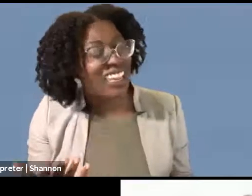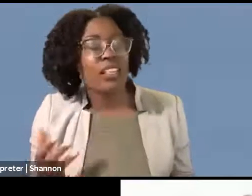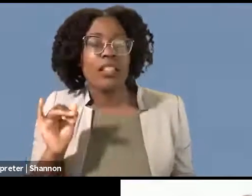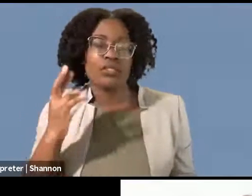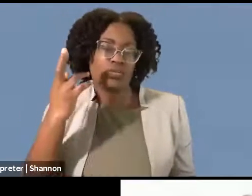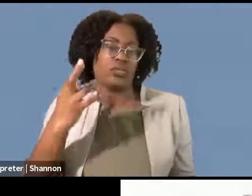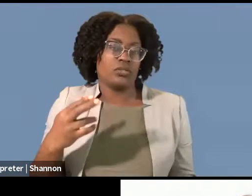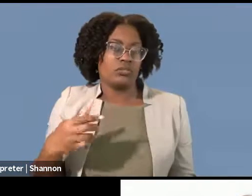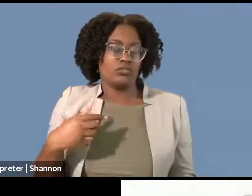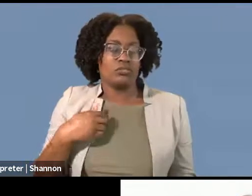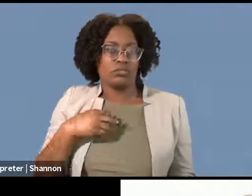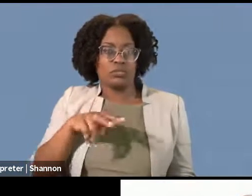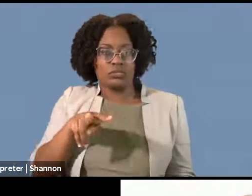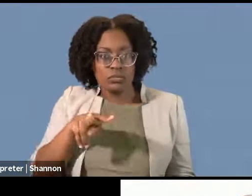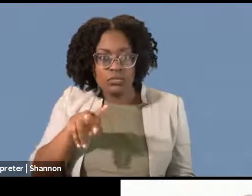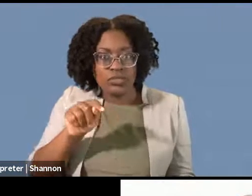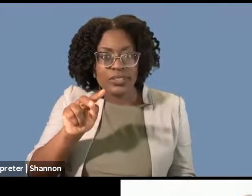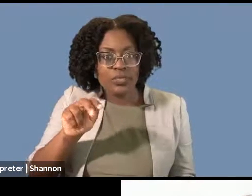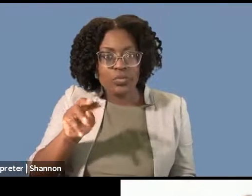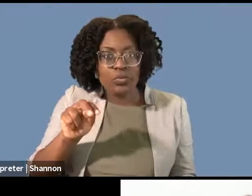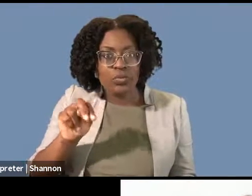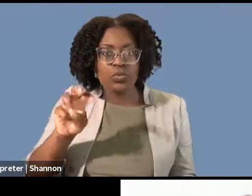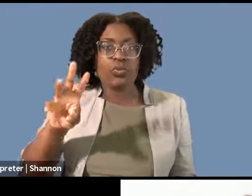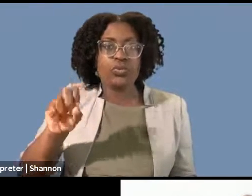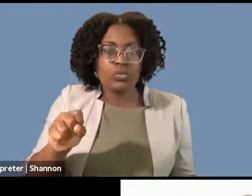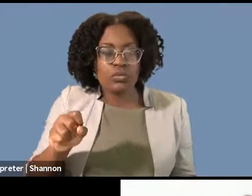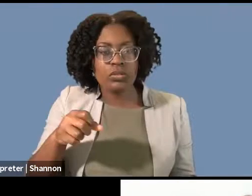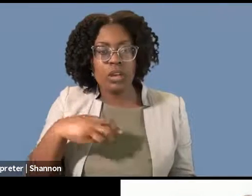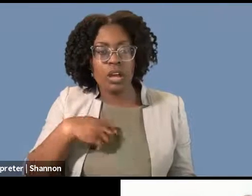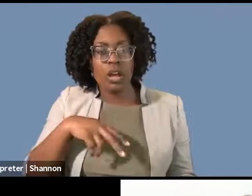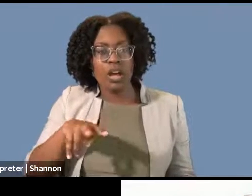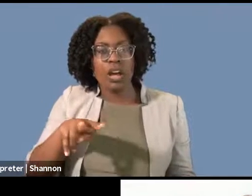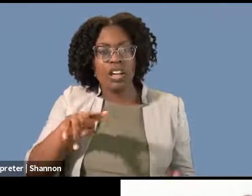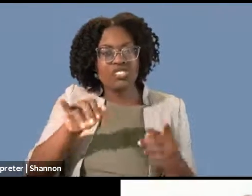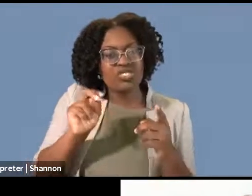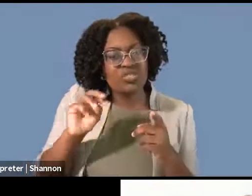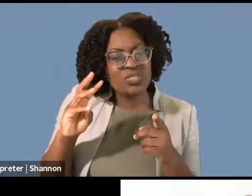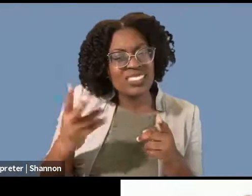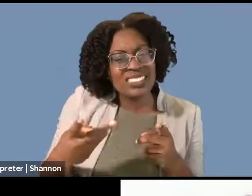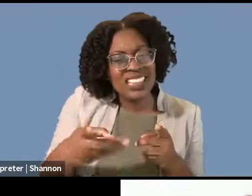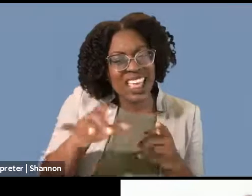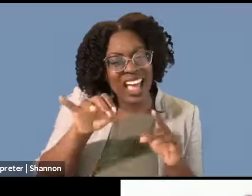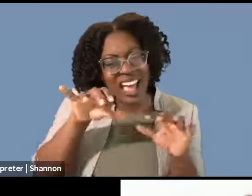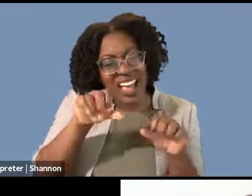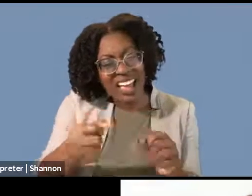attack on the capitol. It is history repeating itself. MELINDA EPLER: Yeah.